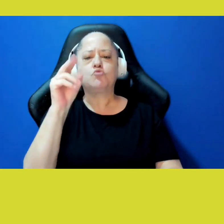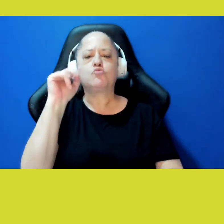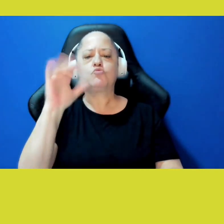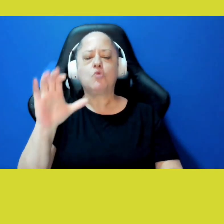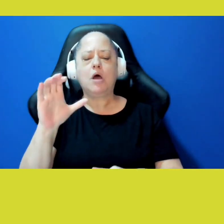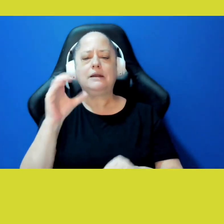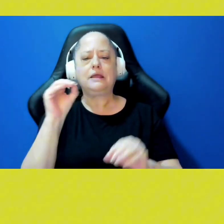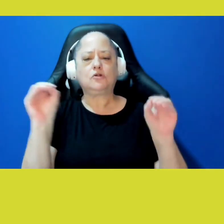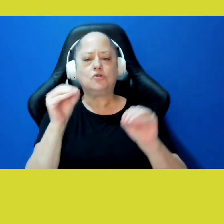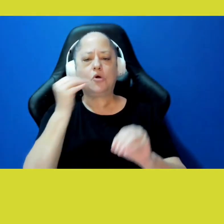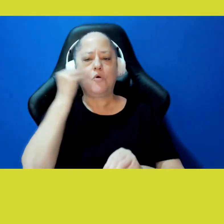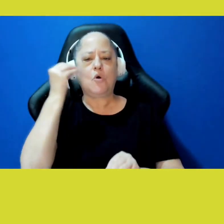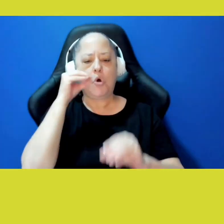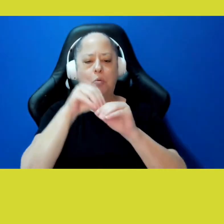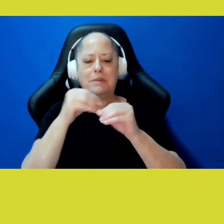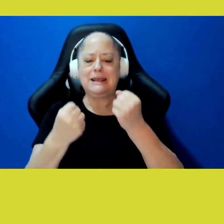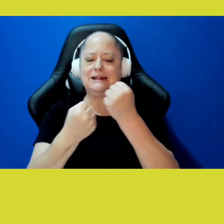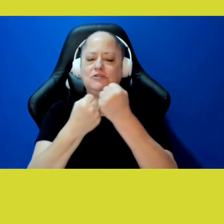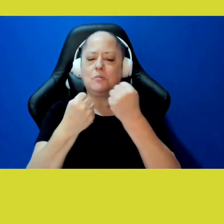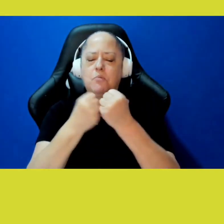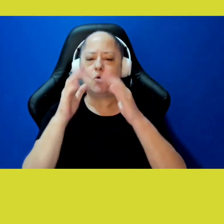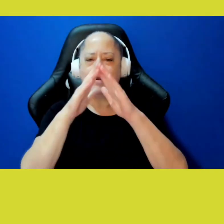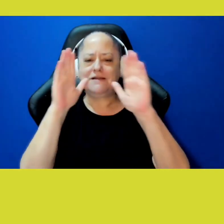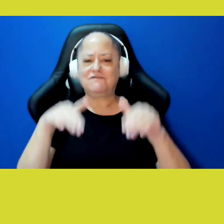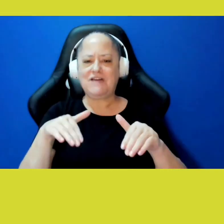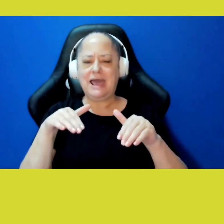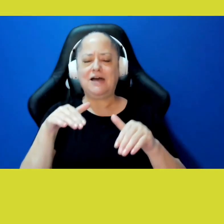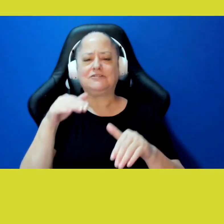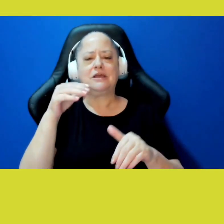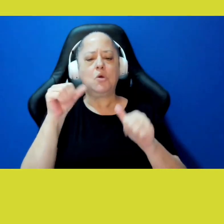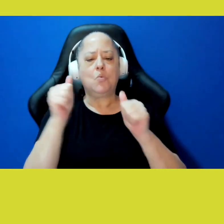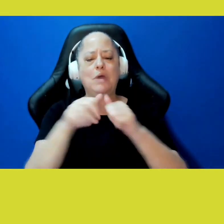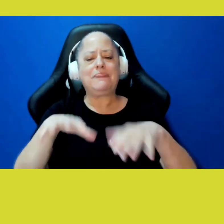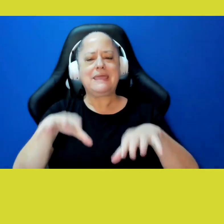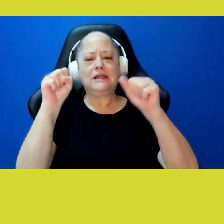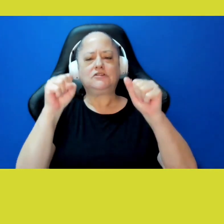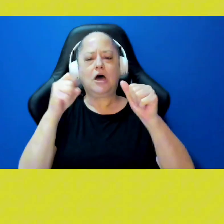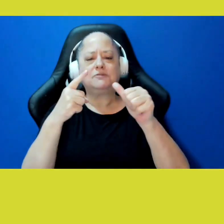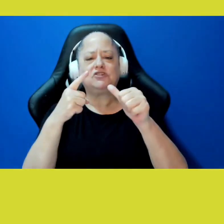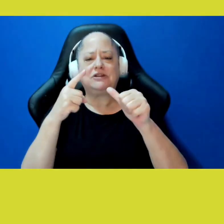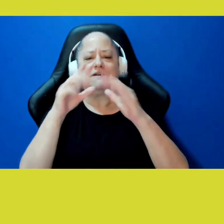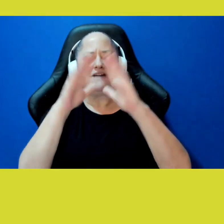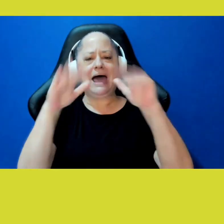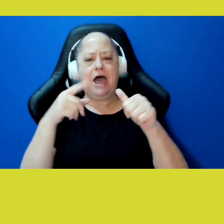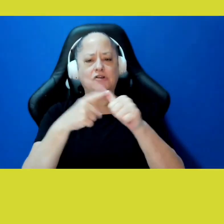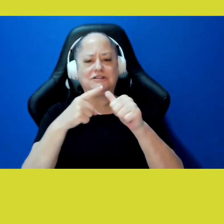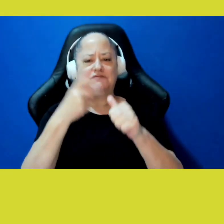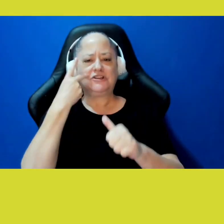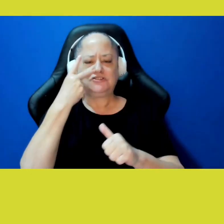supportive housing with the adoption of Housing First. And we saw year-over -year reductions during